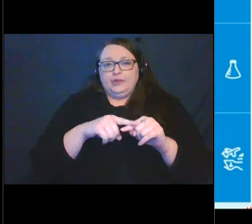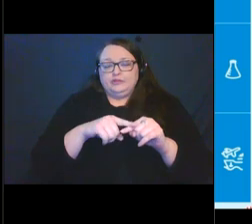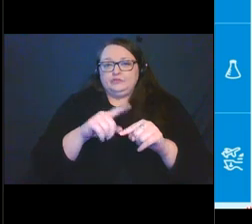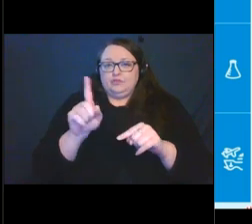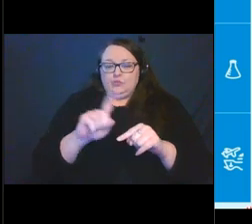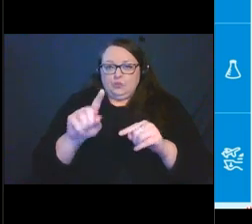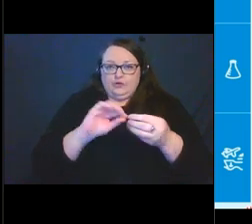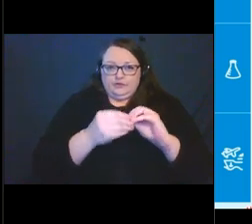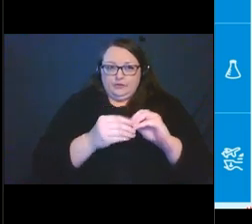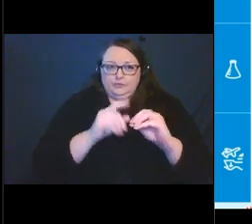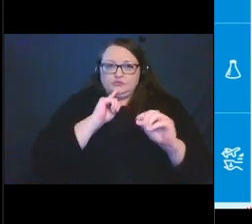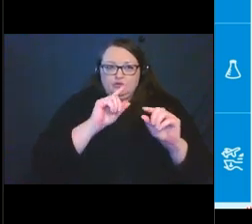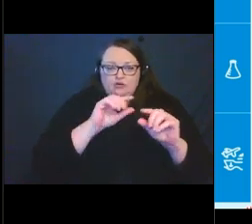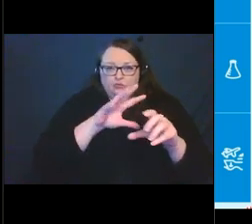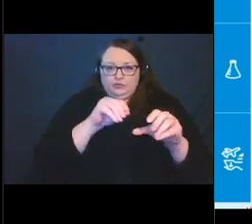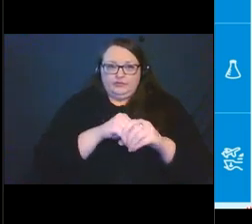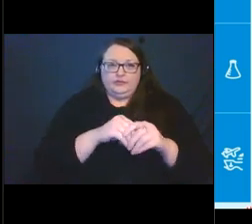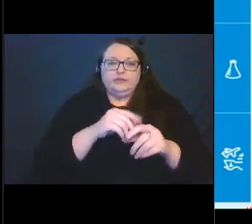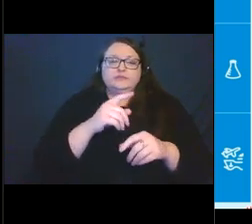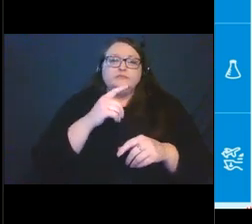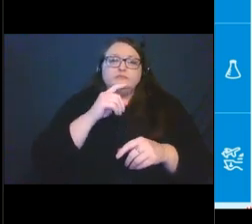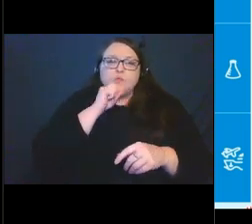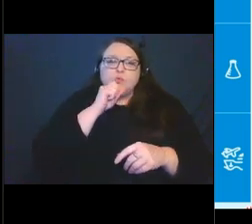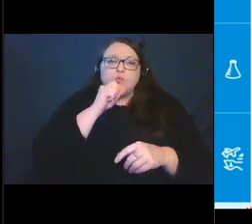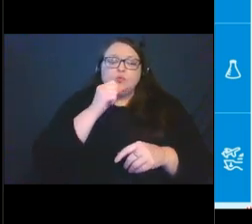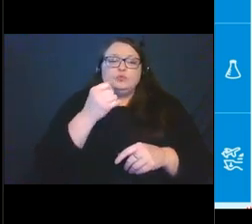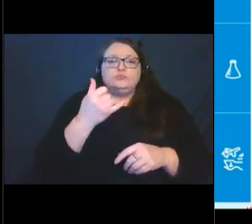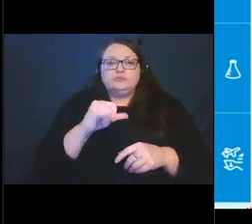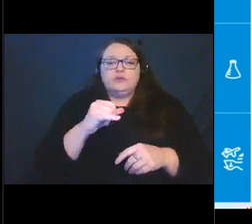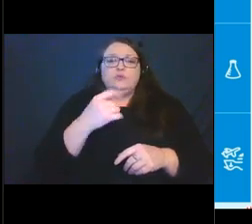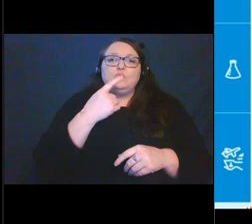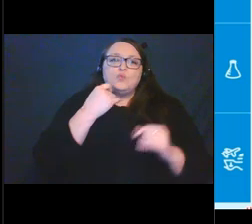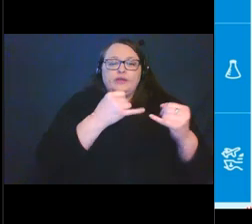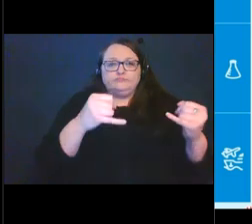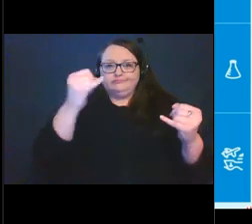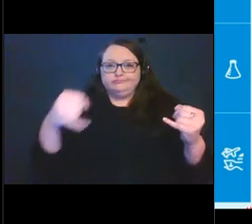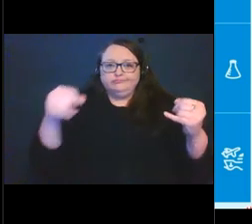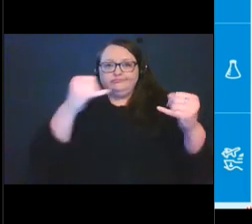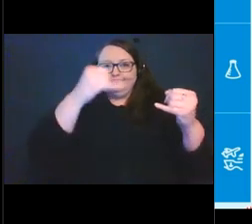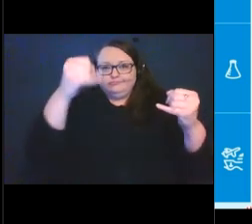those daily red, orange, and yellow thresholds for that location. We then combine those values coming